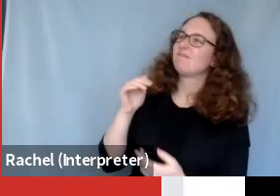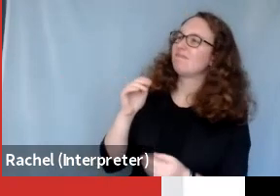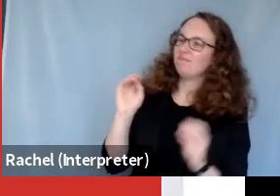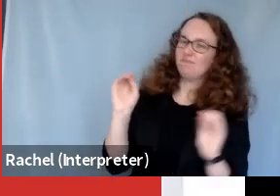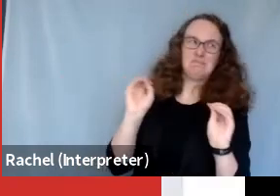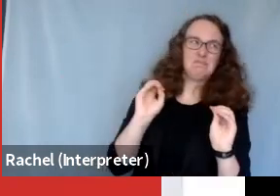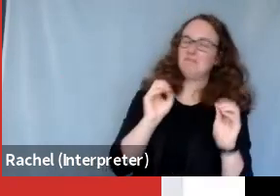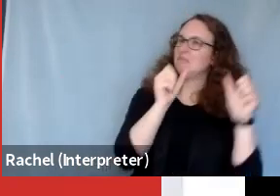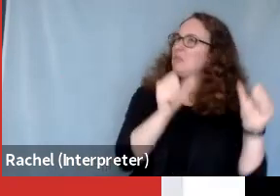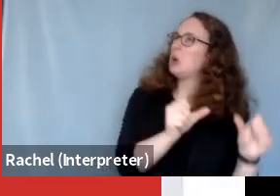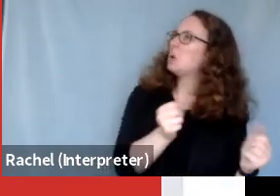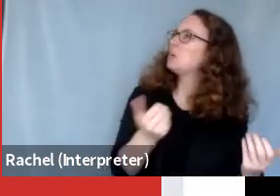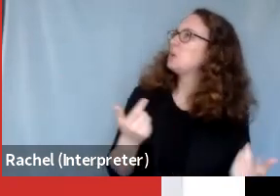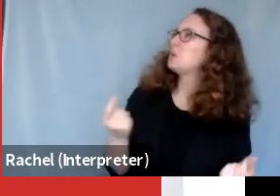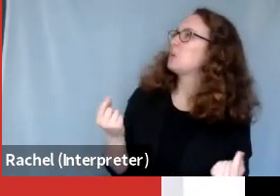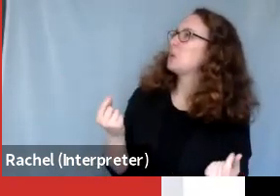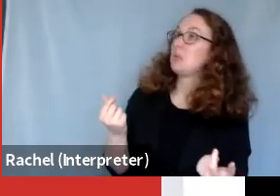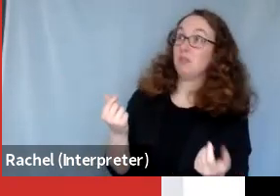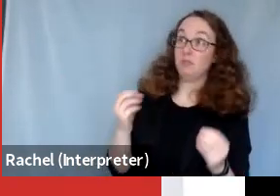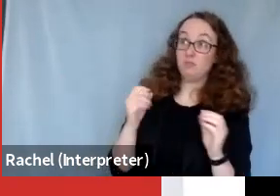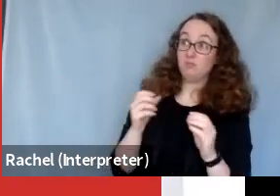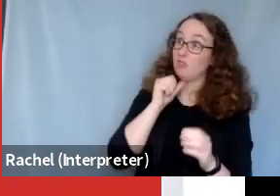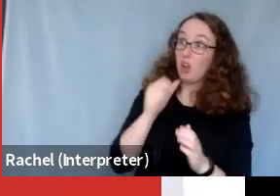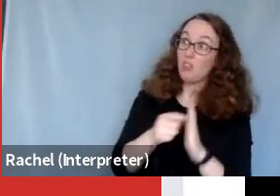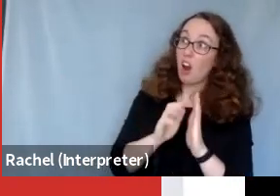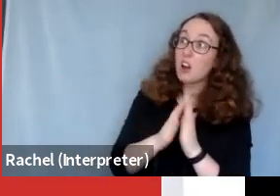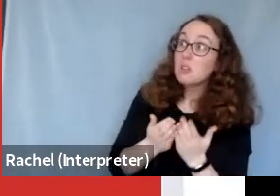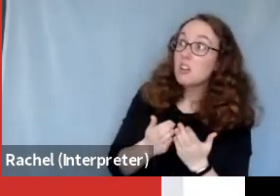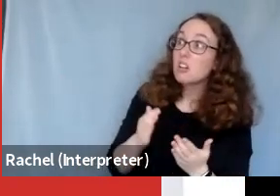Is that true, or what do I do? And it should be just show up for day